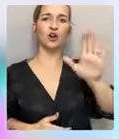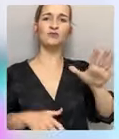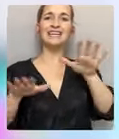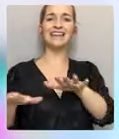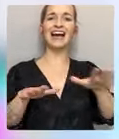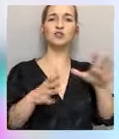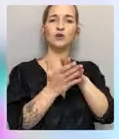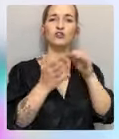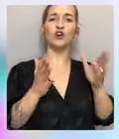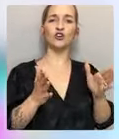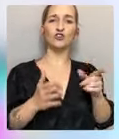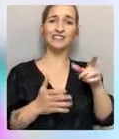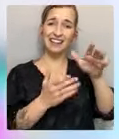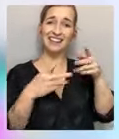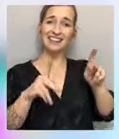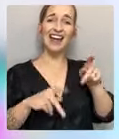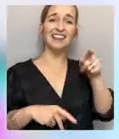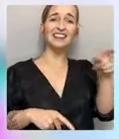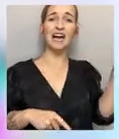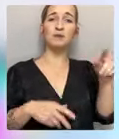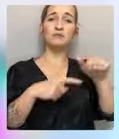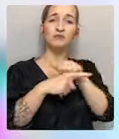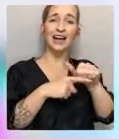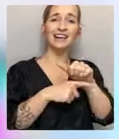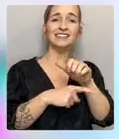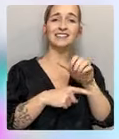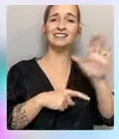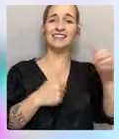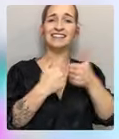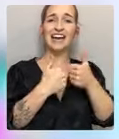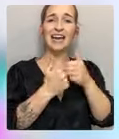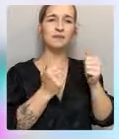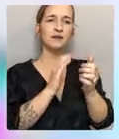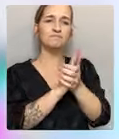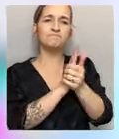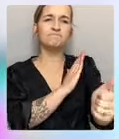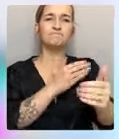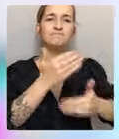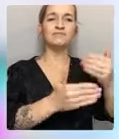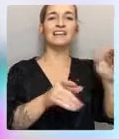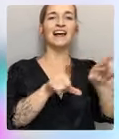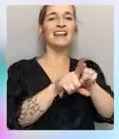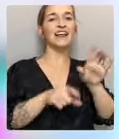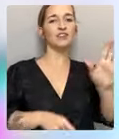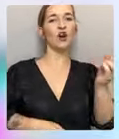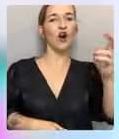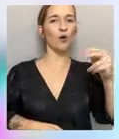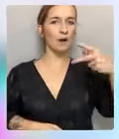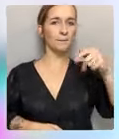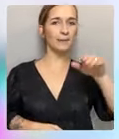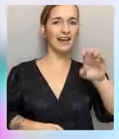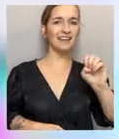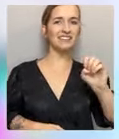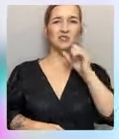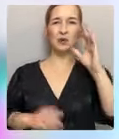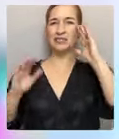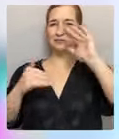to let them practice and master their skills at their own pace, rather than expecting every player to constantly adapt